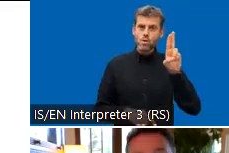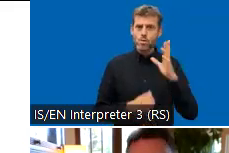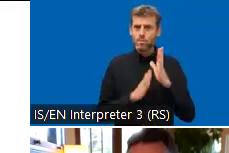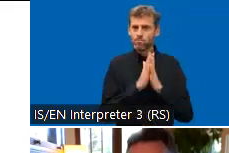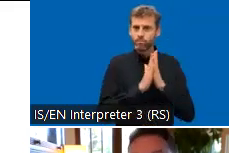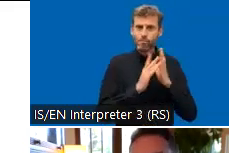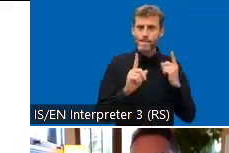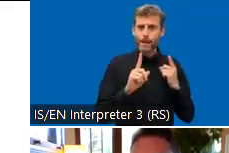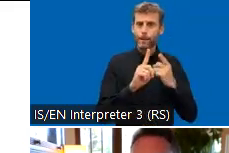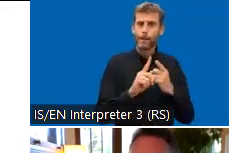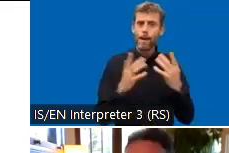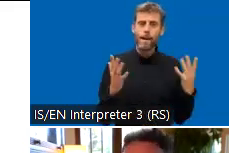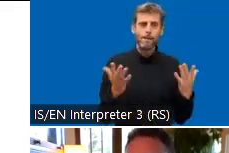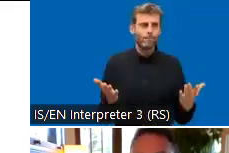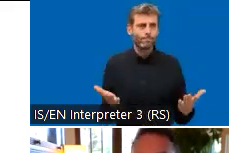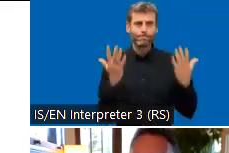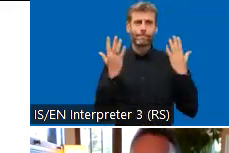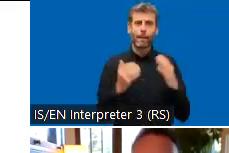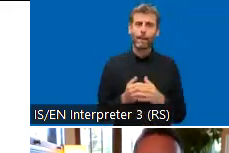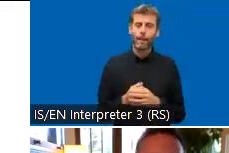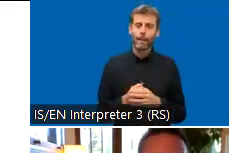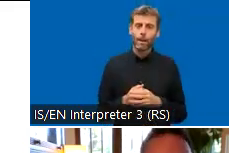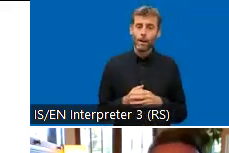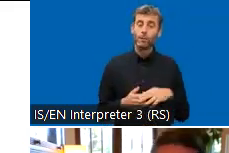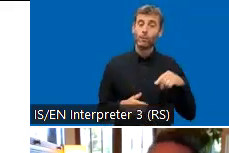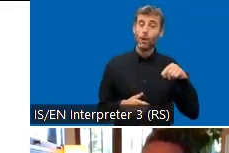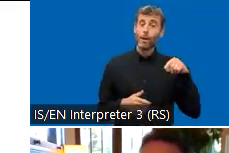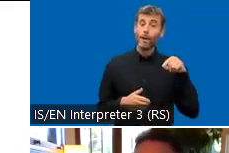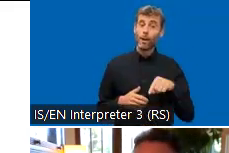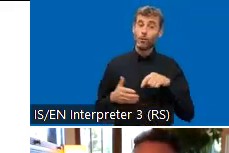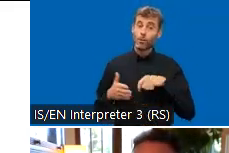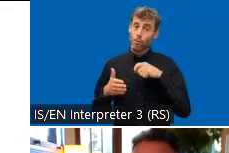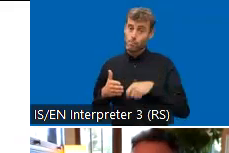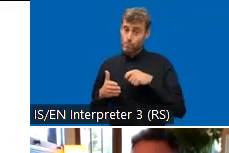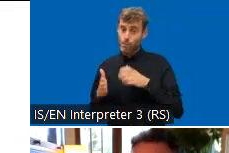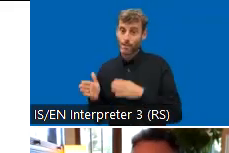We're now saying it's more of project, we're moving out of the initiative phase. And the first thing we have done is bring on someone to